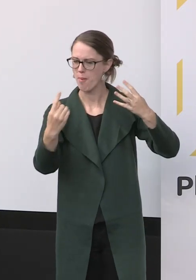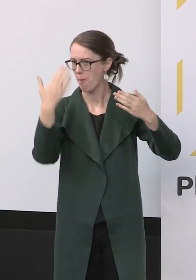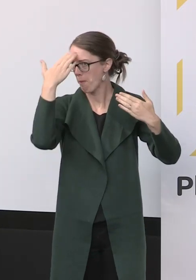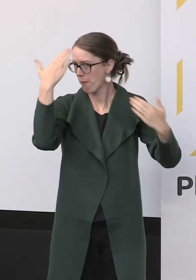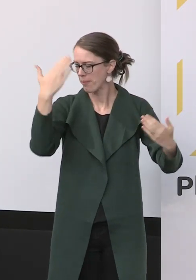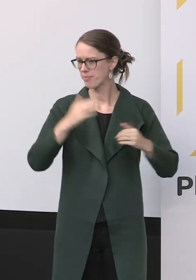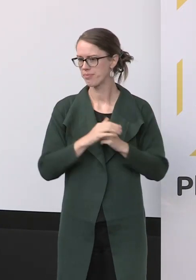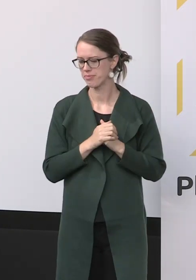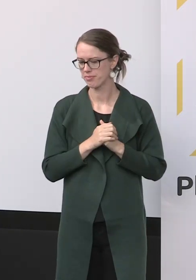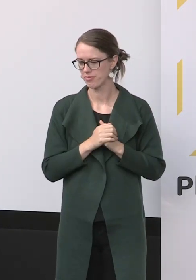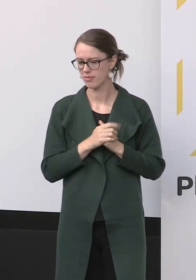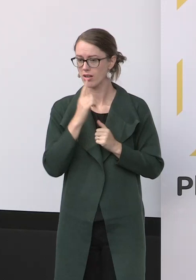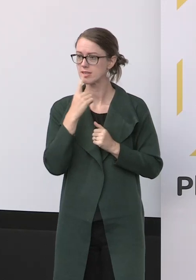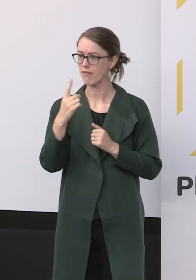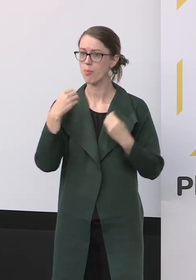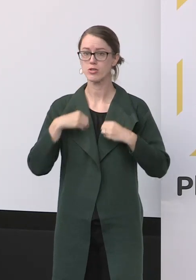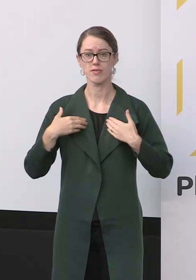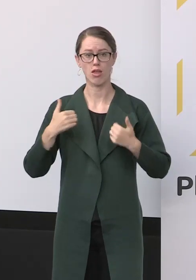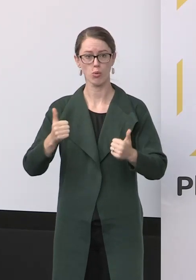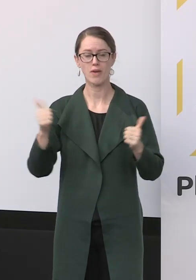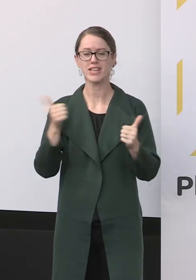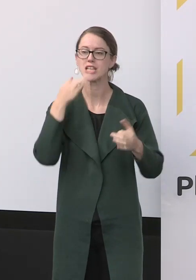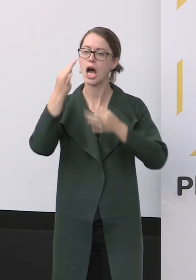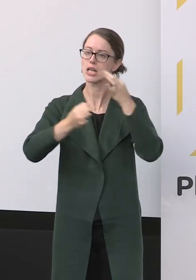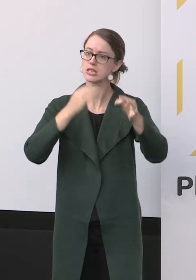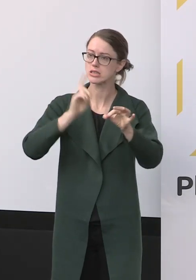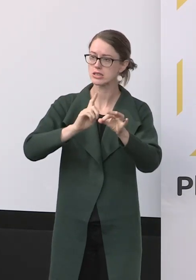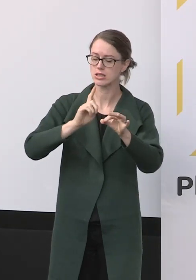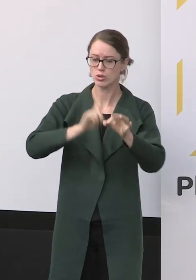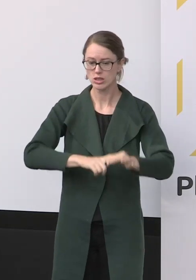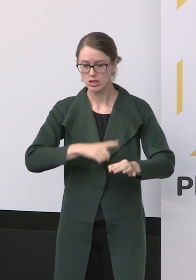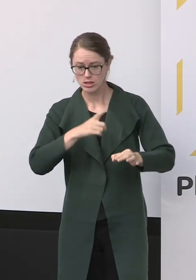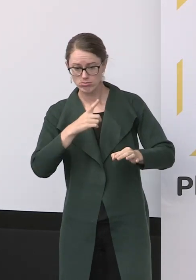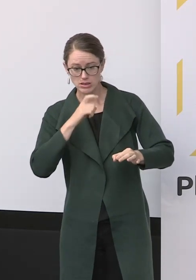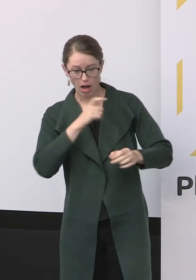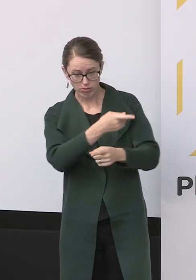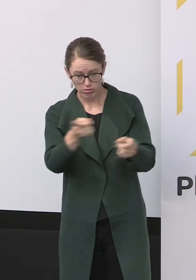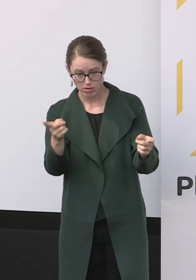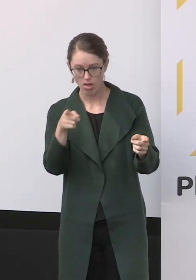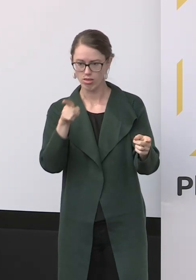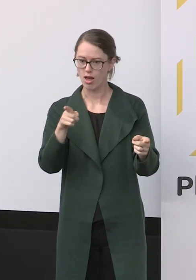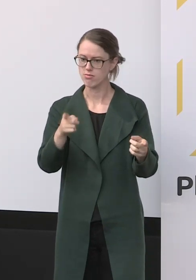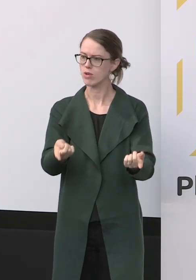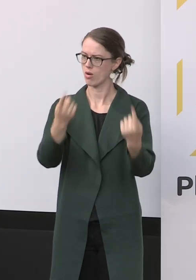can't pre-empt what government departments will be doing at Alert Level 1, but I can